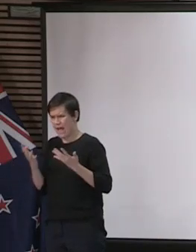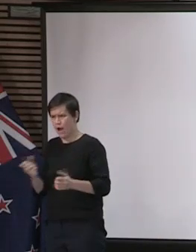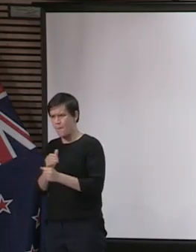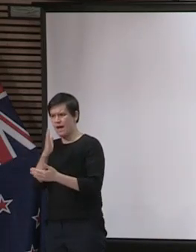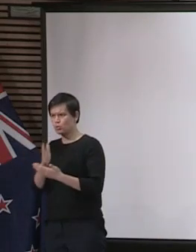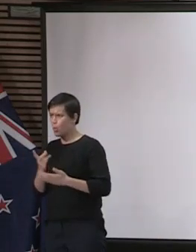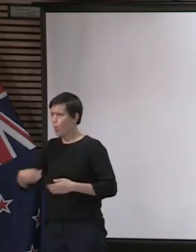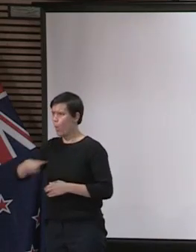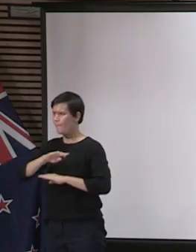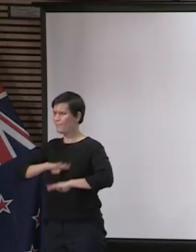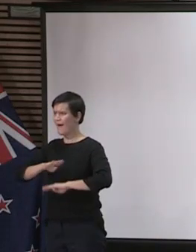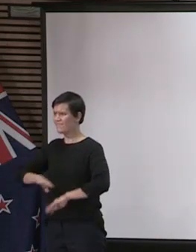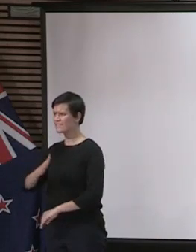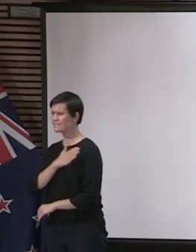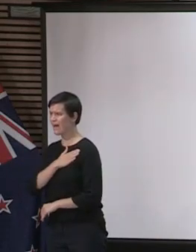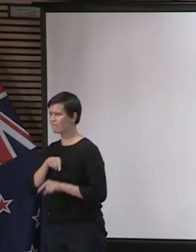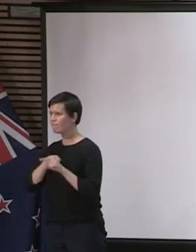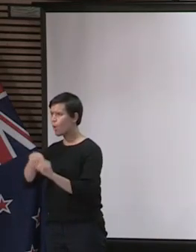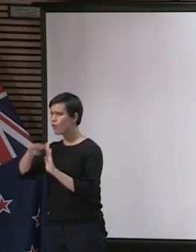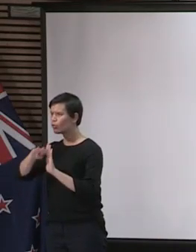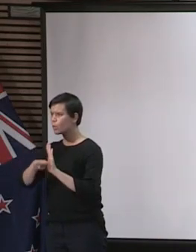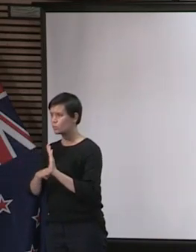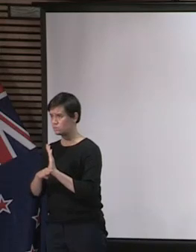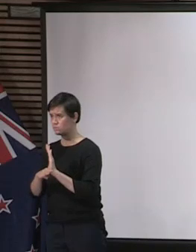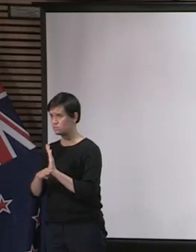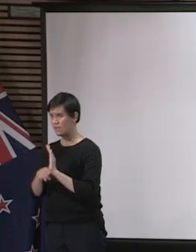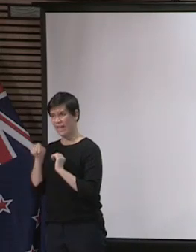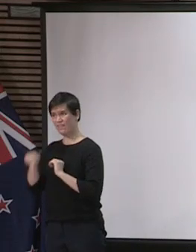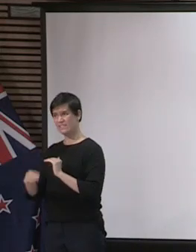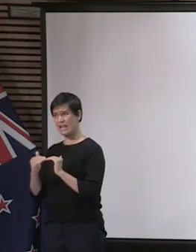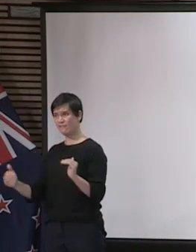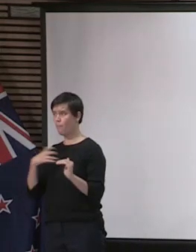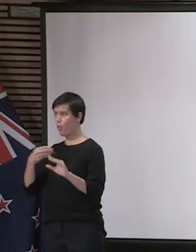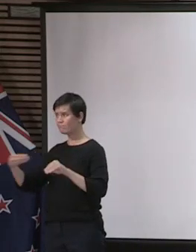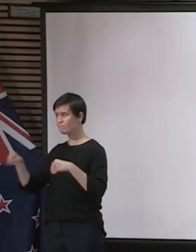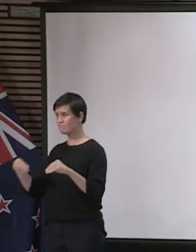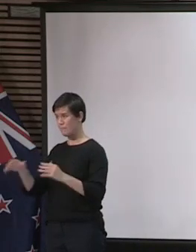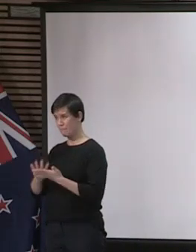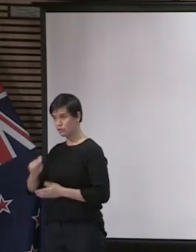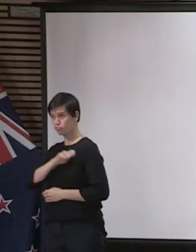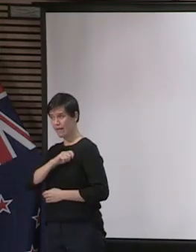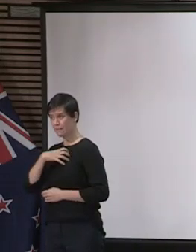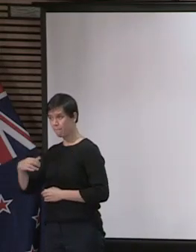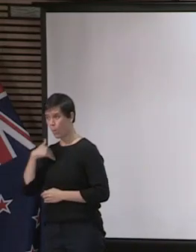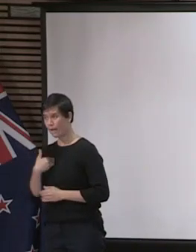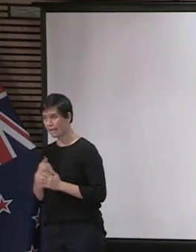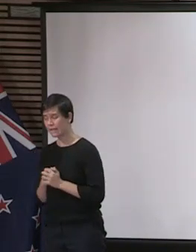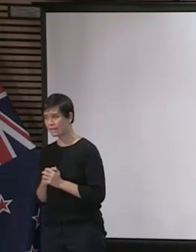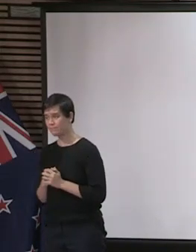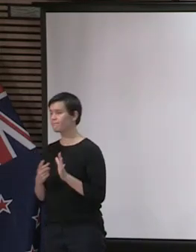monitored to make sure it is all being done safely and are you moving I suppose to a level of higher trust?